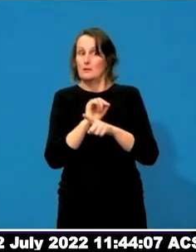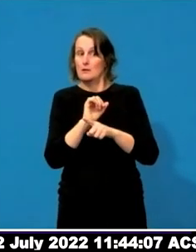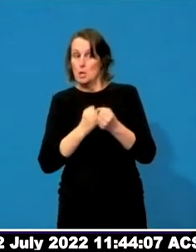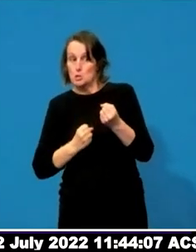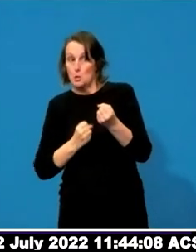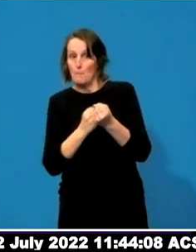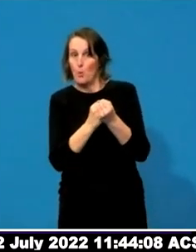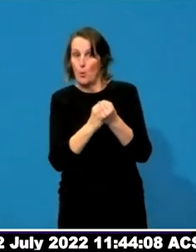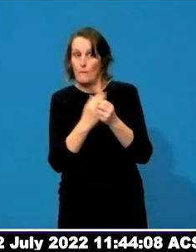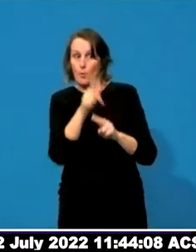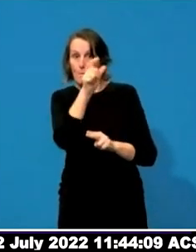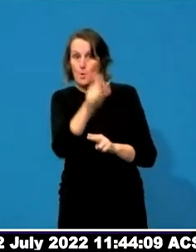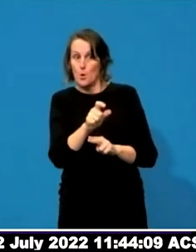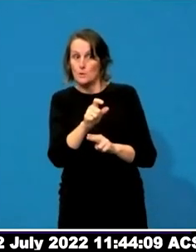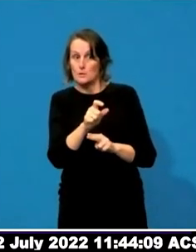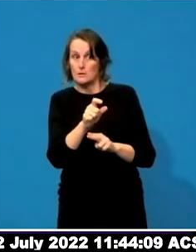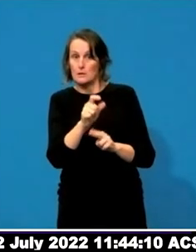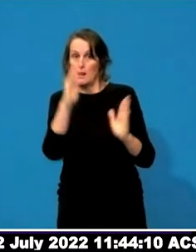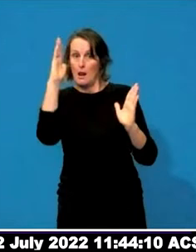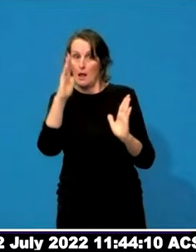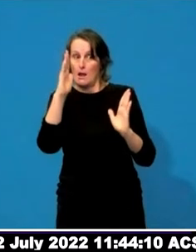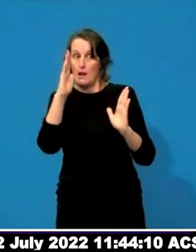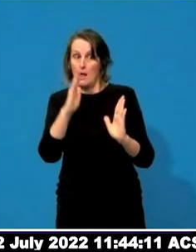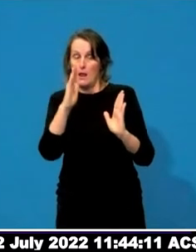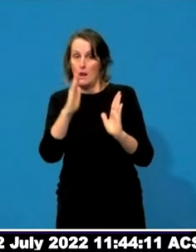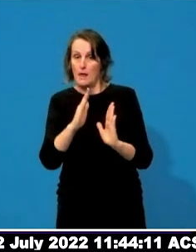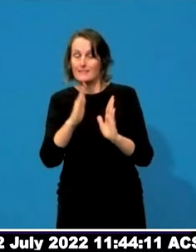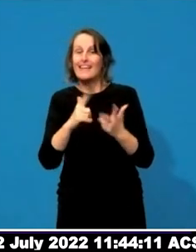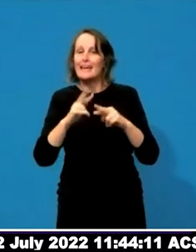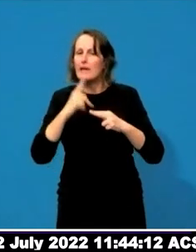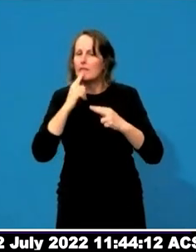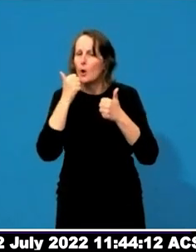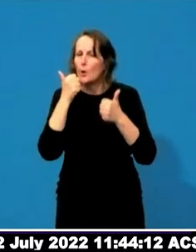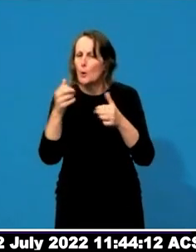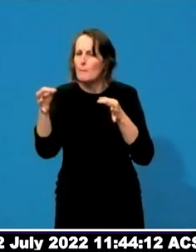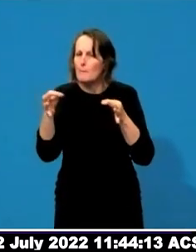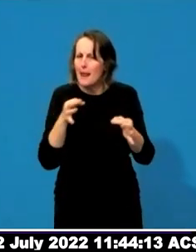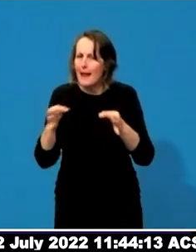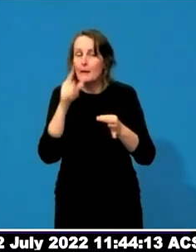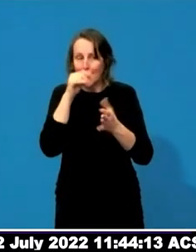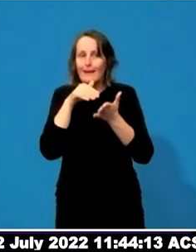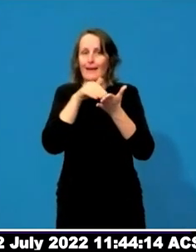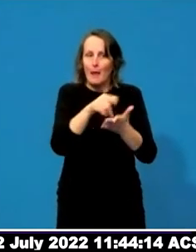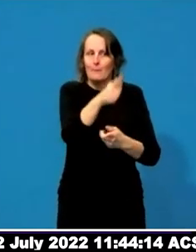when they're done well and when they're considered are a way that it can increase someone's independence.